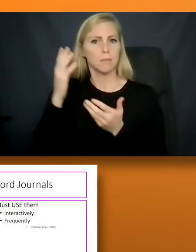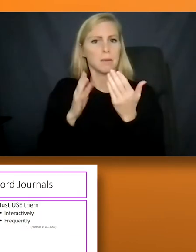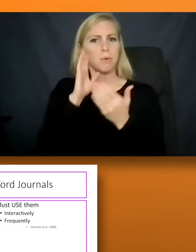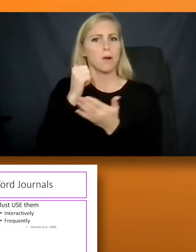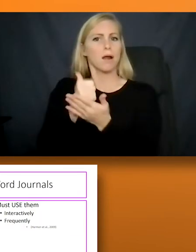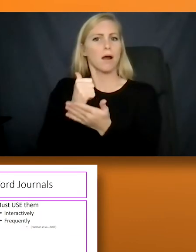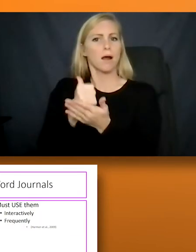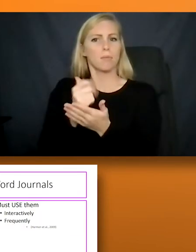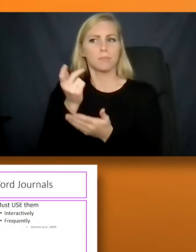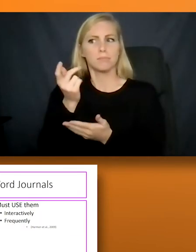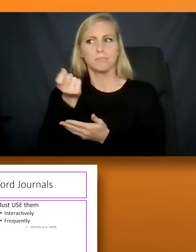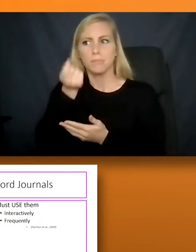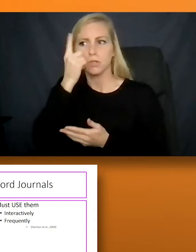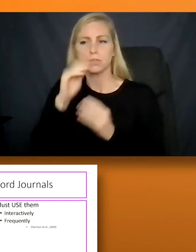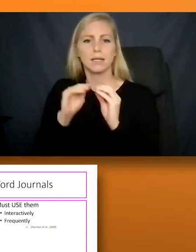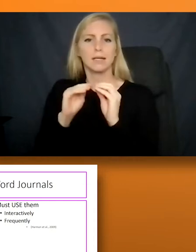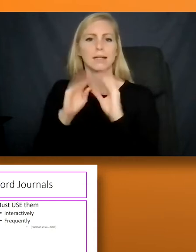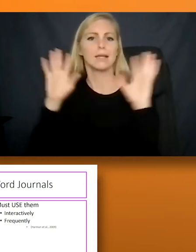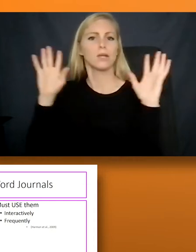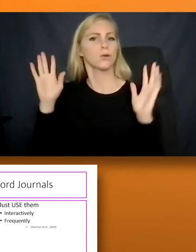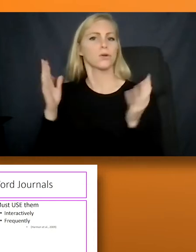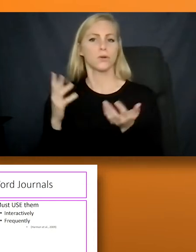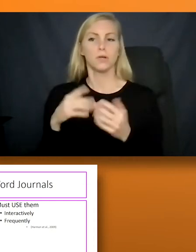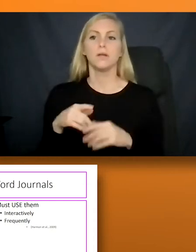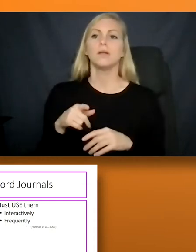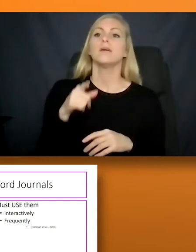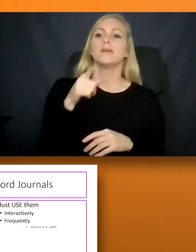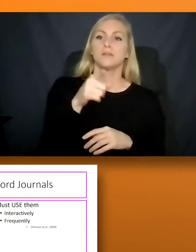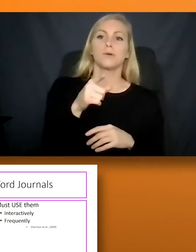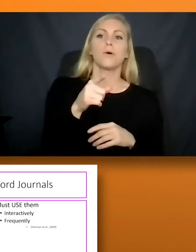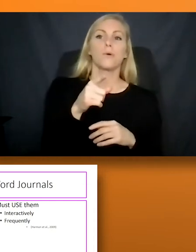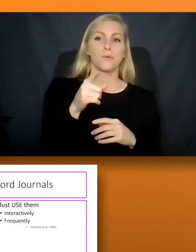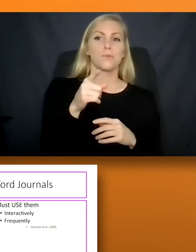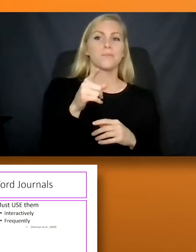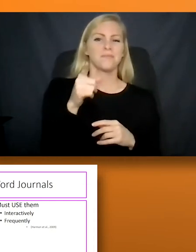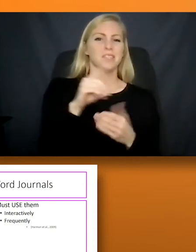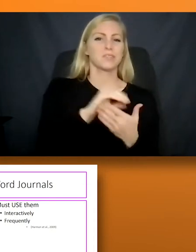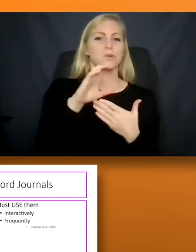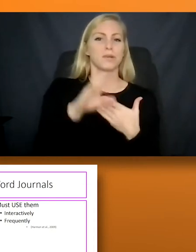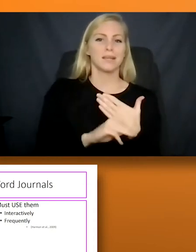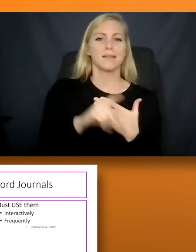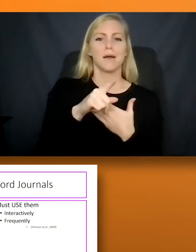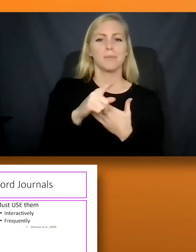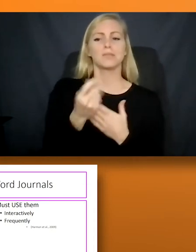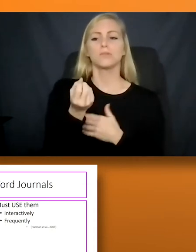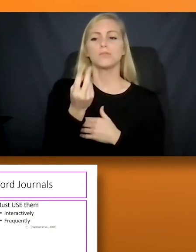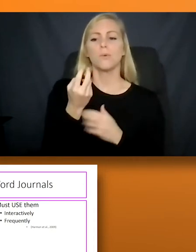it gives you 12 questions that you can add to that visualization to have the students kind of fill in those blanks.